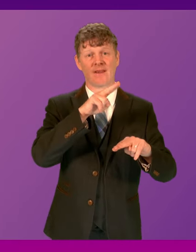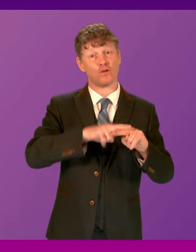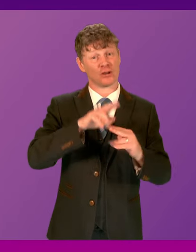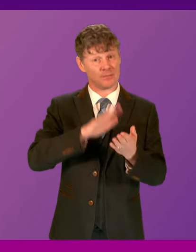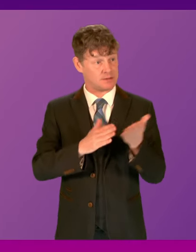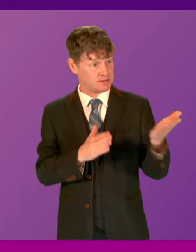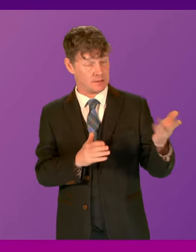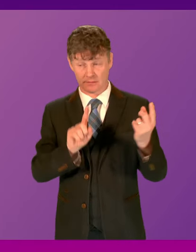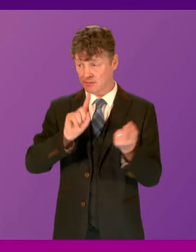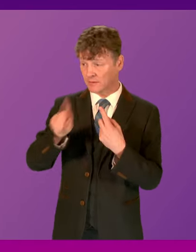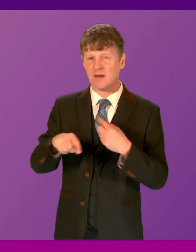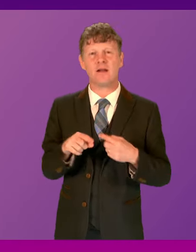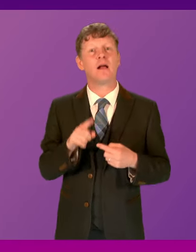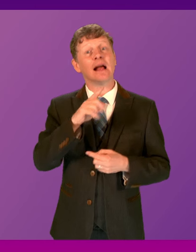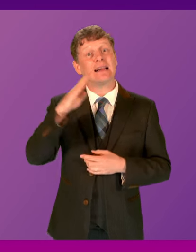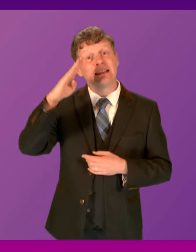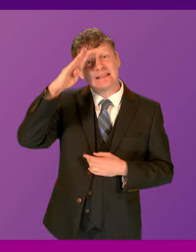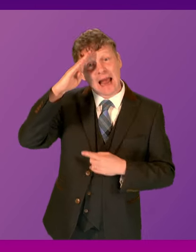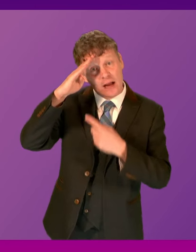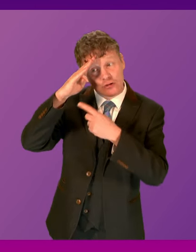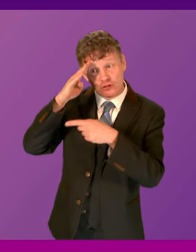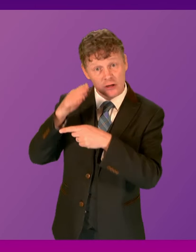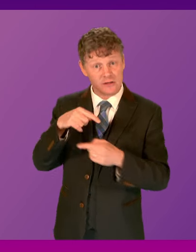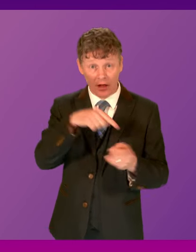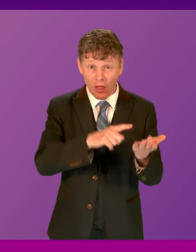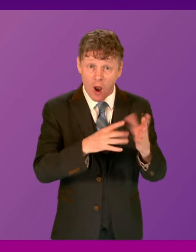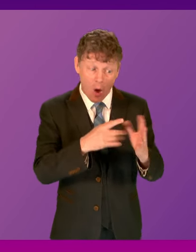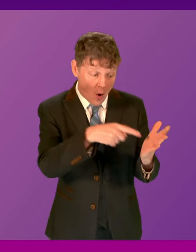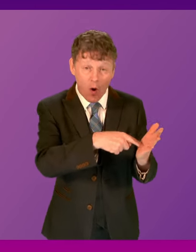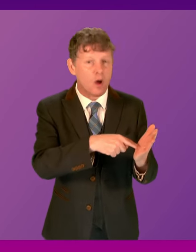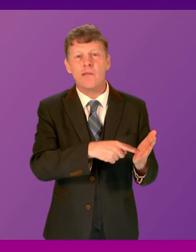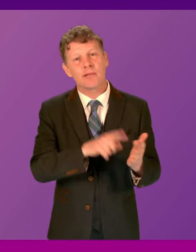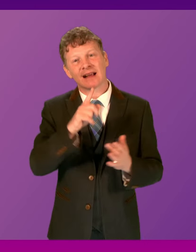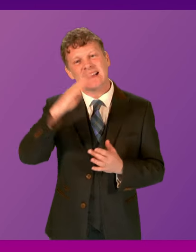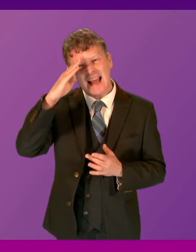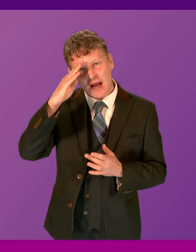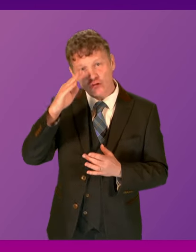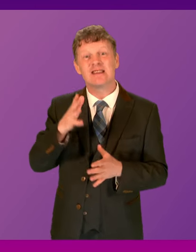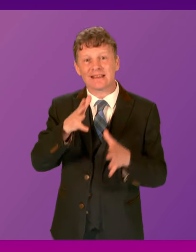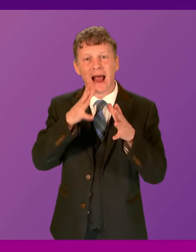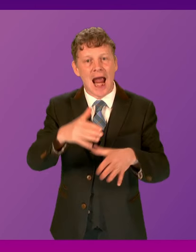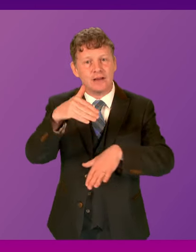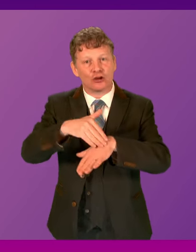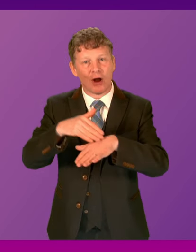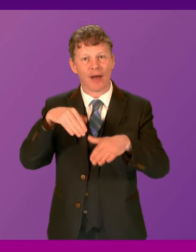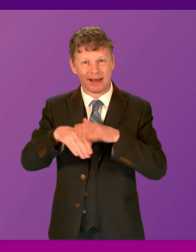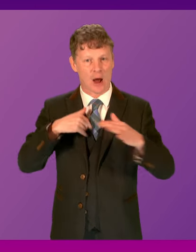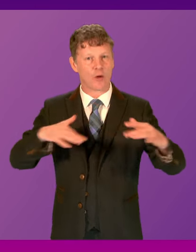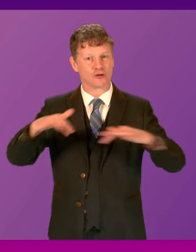What is dangerous is not the law; what is dangerous is hate crime in our society.